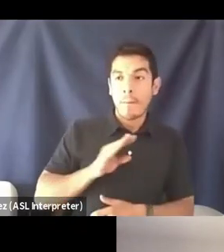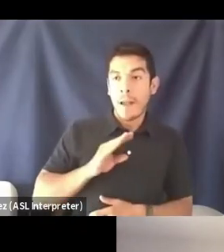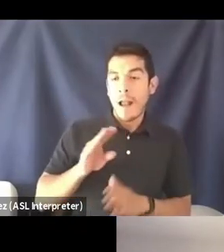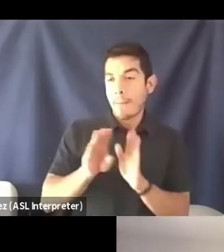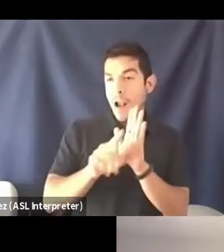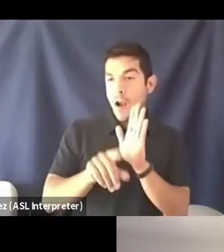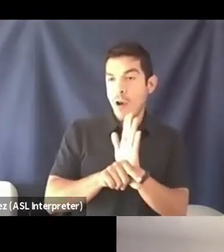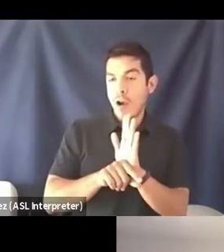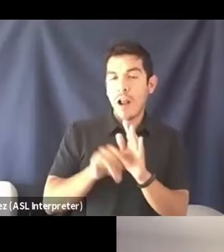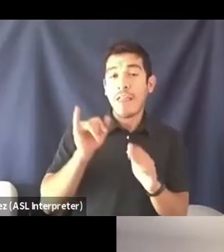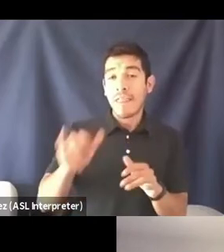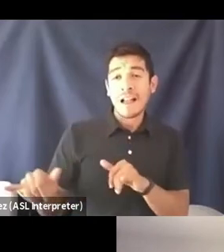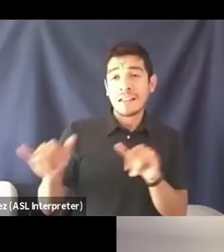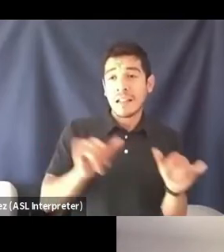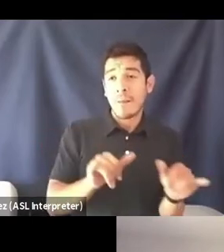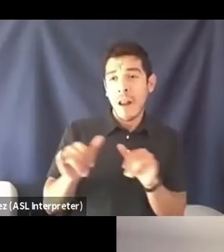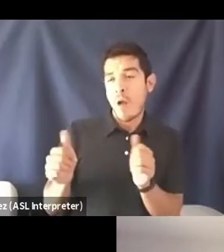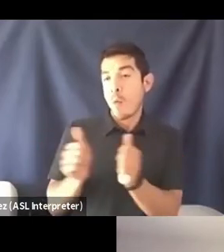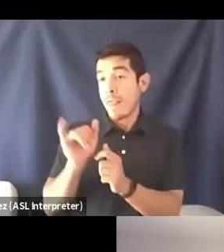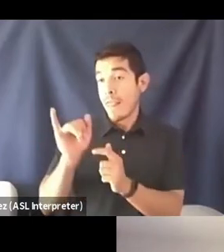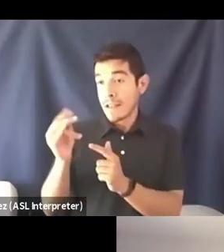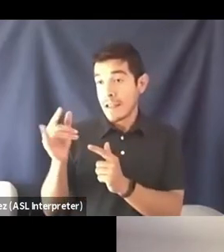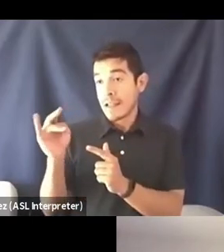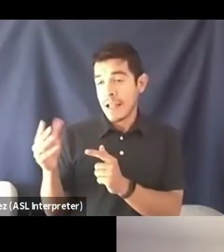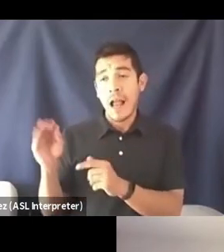so similar or parallel to Yingying and her families.